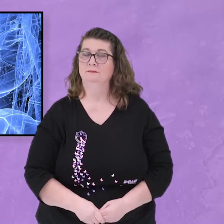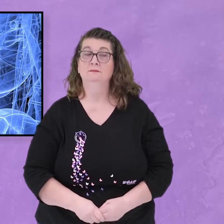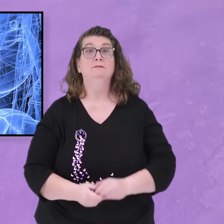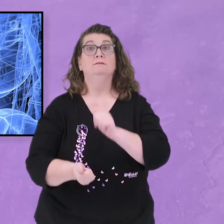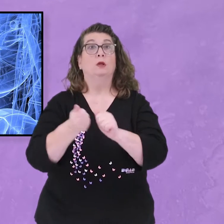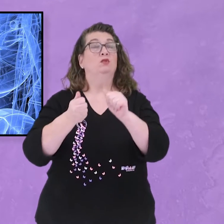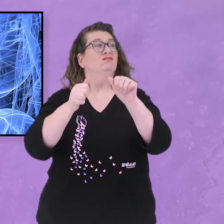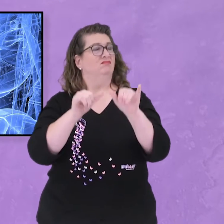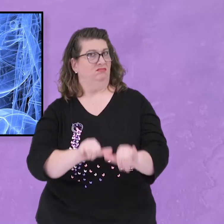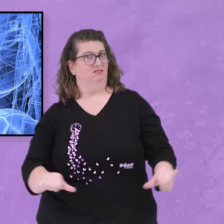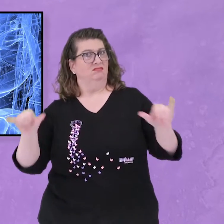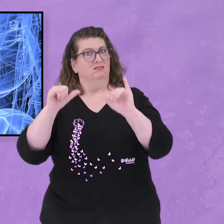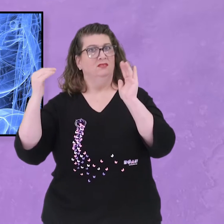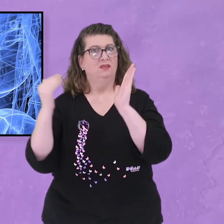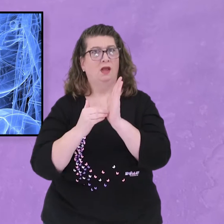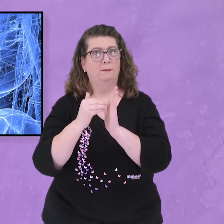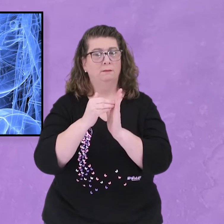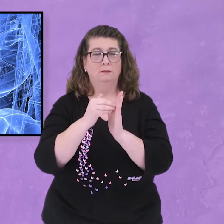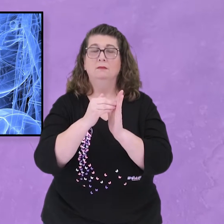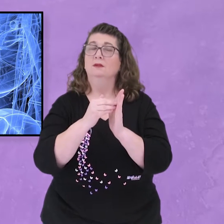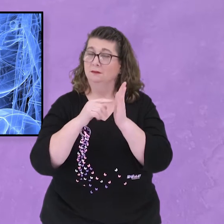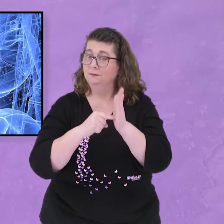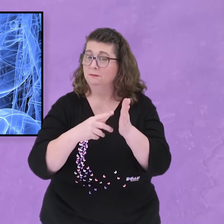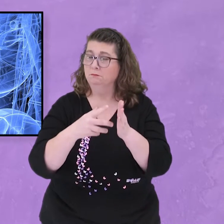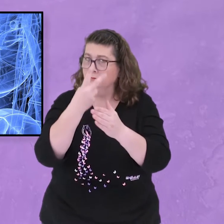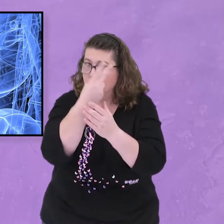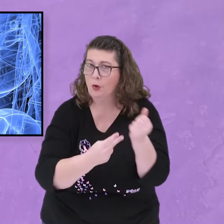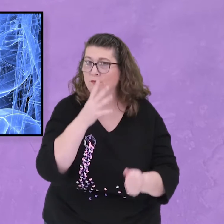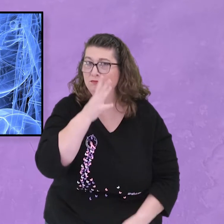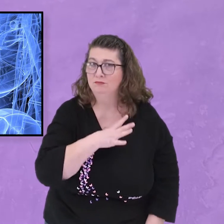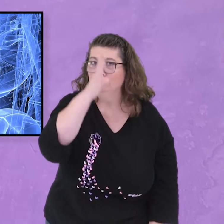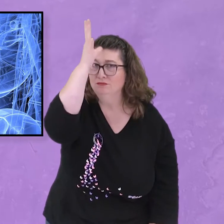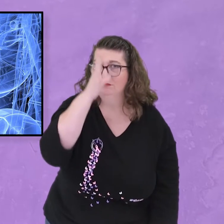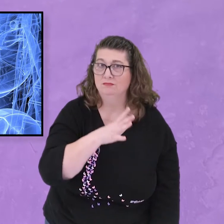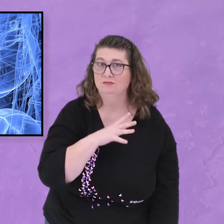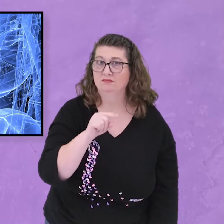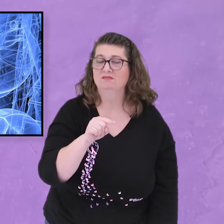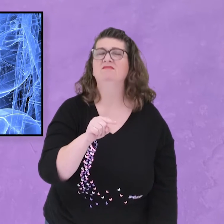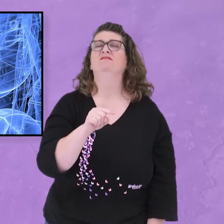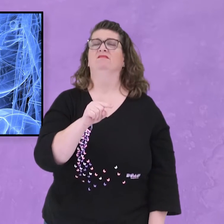Most common symptoms for both genders are